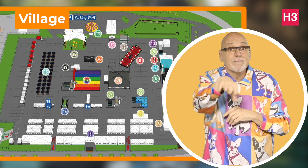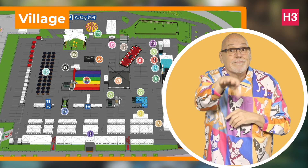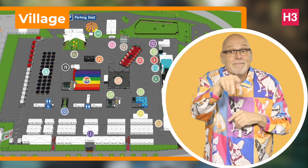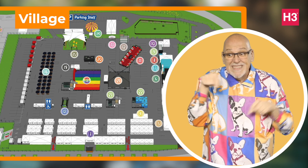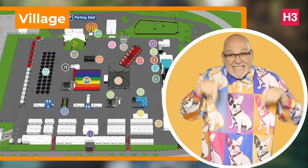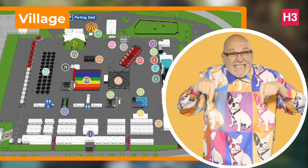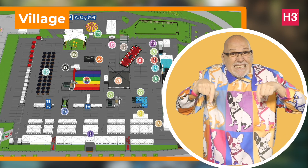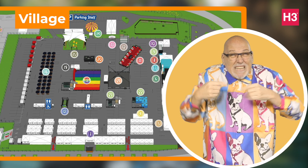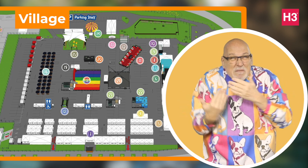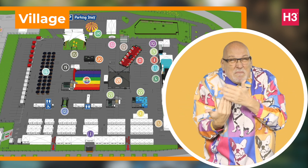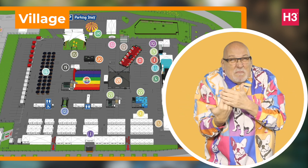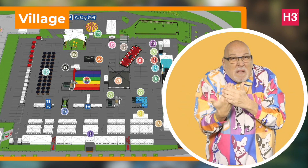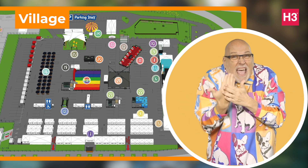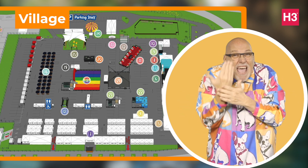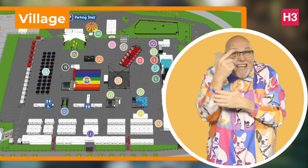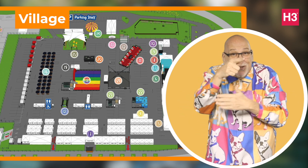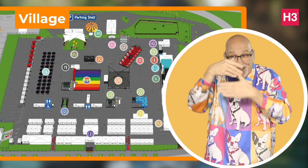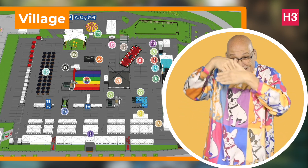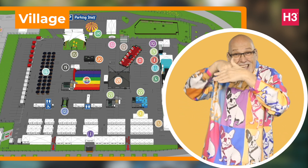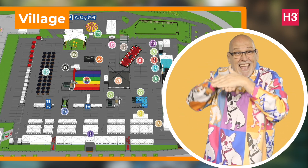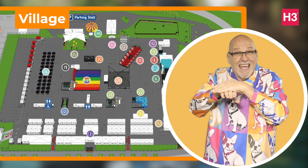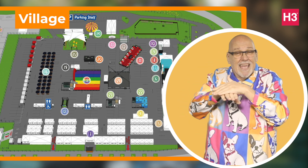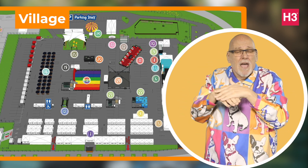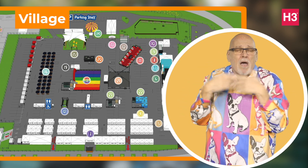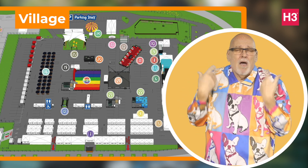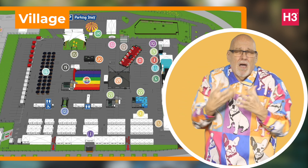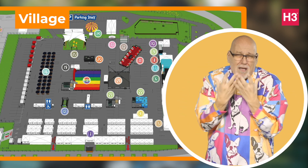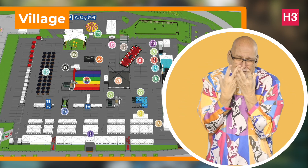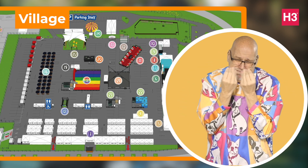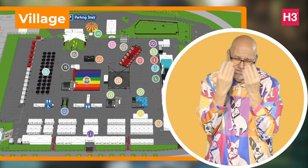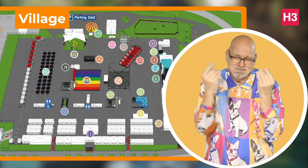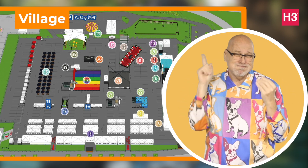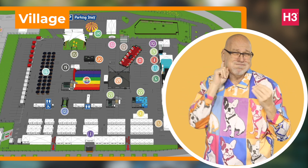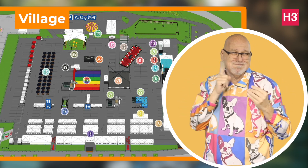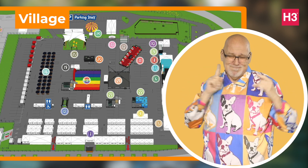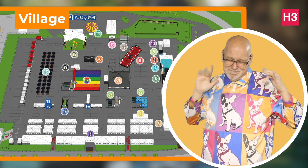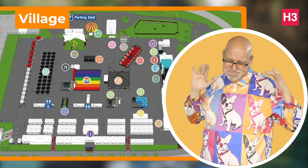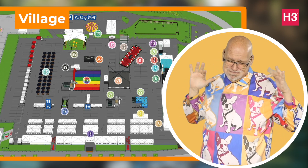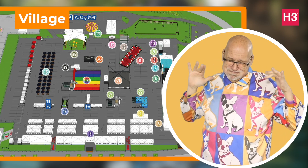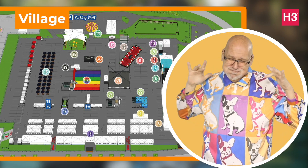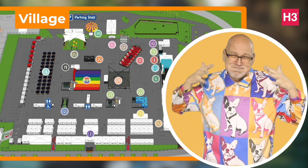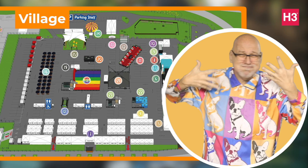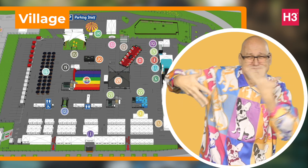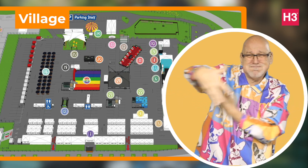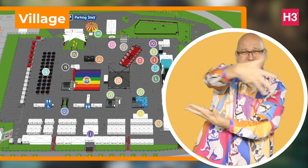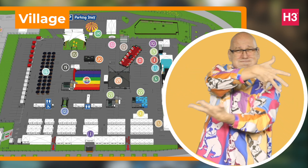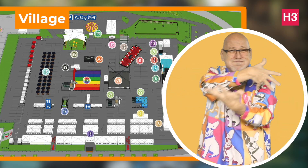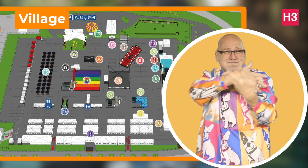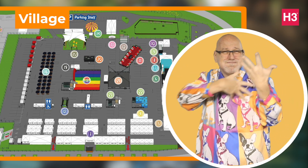Join the huge crowds of Deaf people and immerse yourself